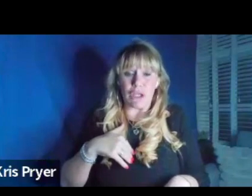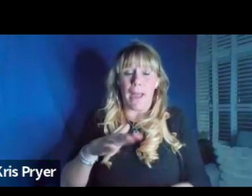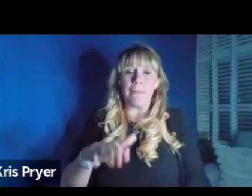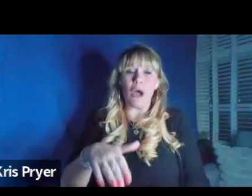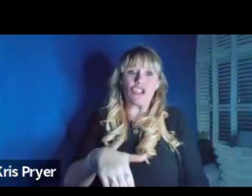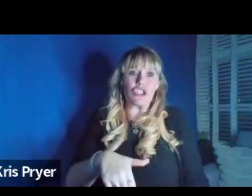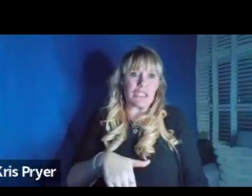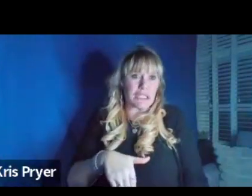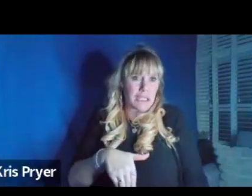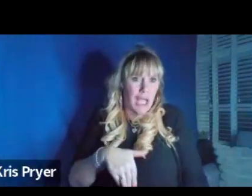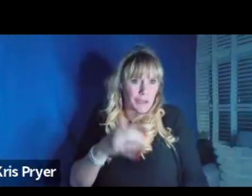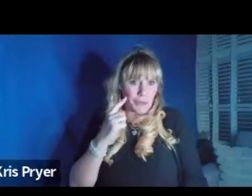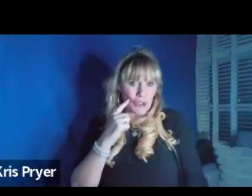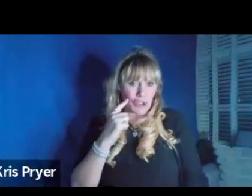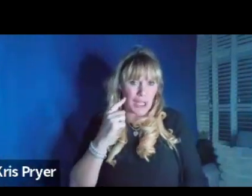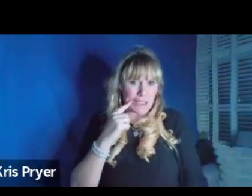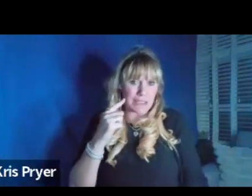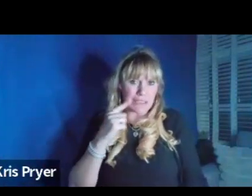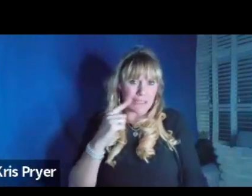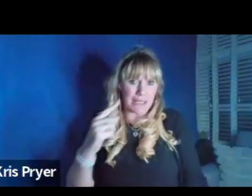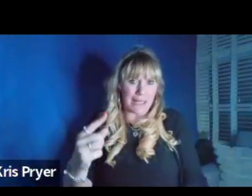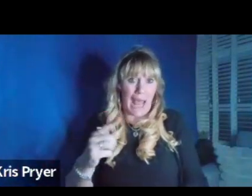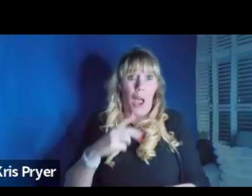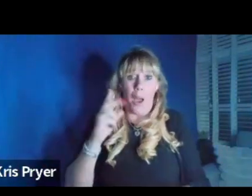now I've booked one twice a year We're the girls your mother should have warned you about